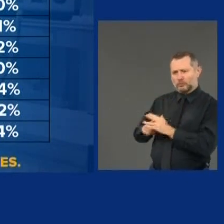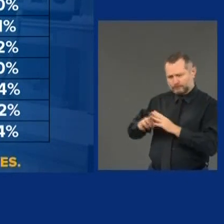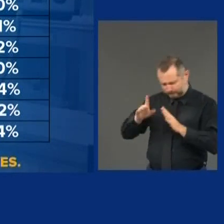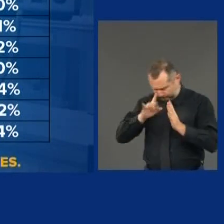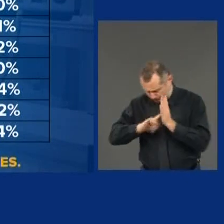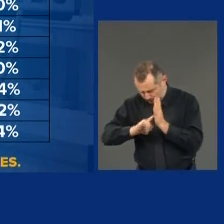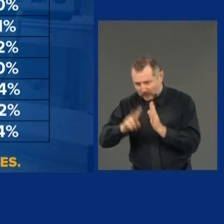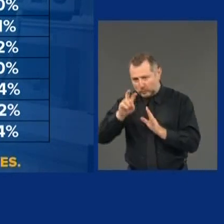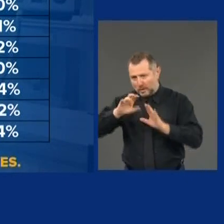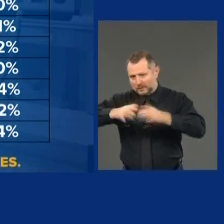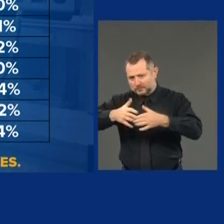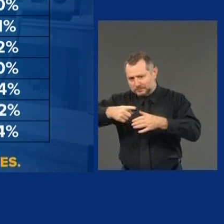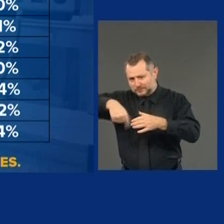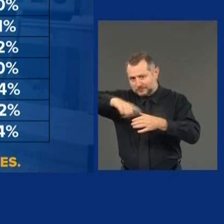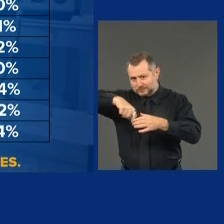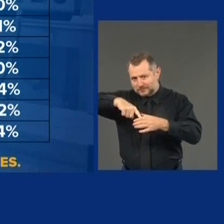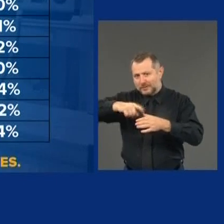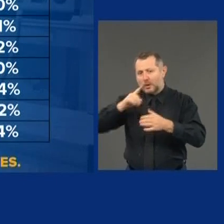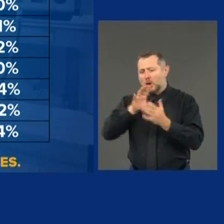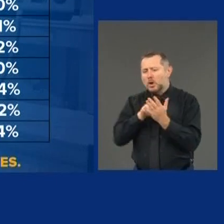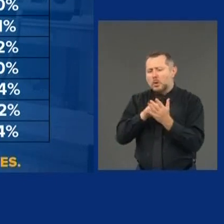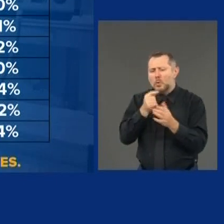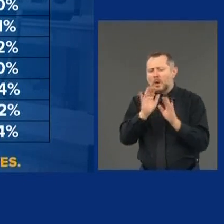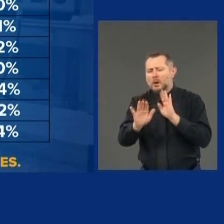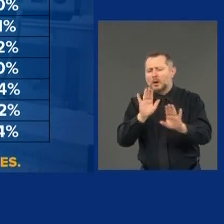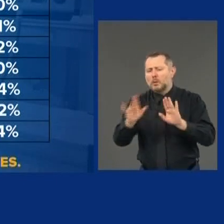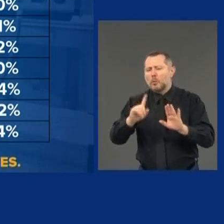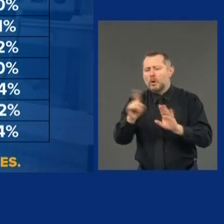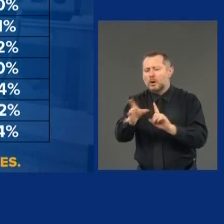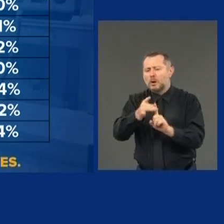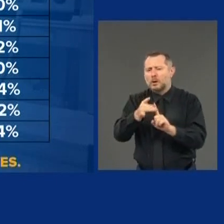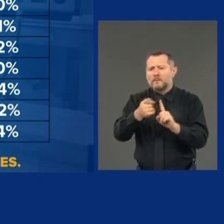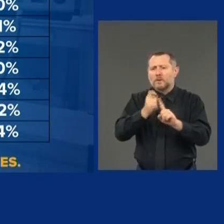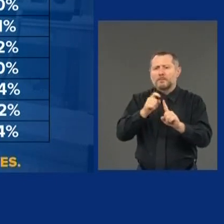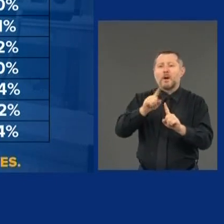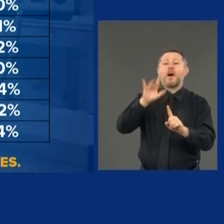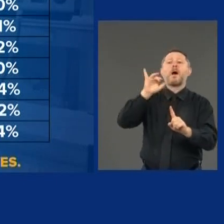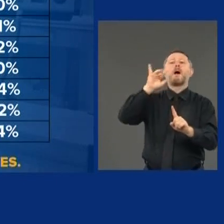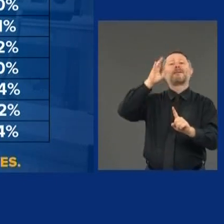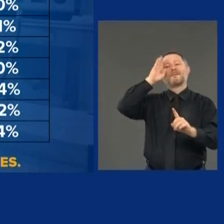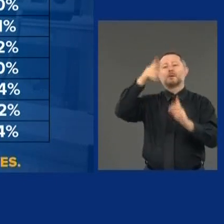THE TRACERS THEN GO BACK AND LOOK AT THOSE 200 PEOPLE. WHAT CAN WE LEARN FROM THOSE 200